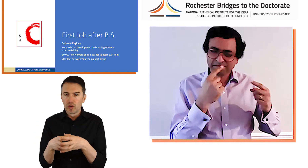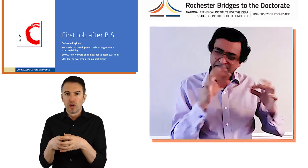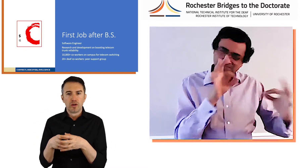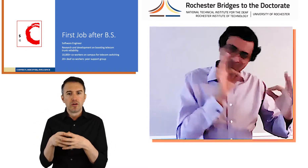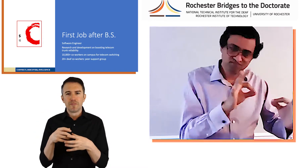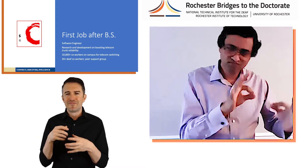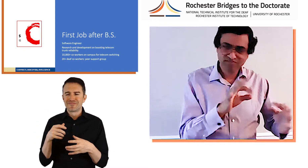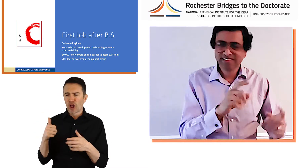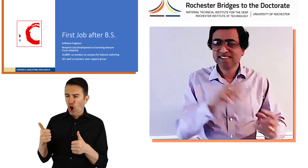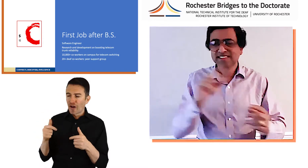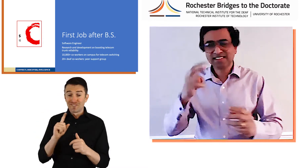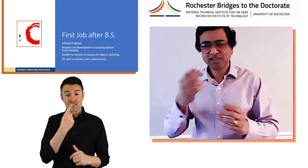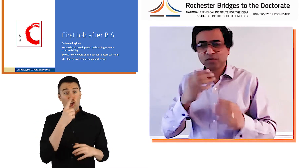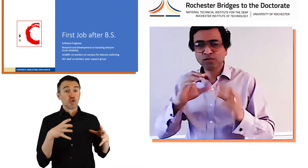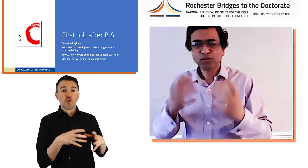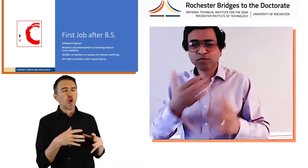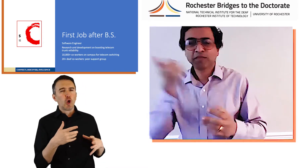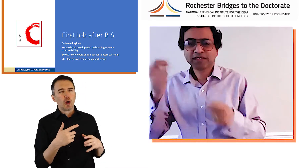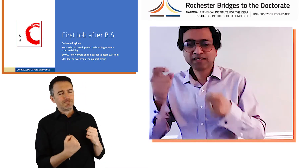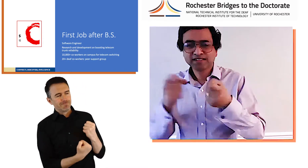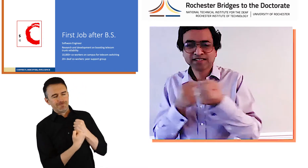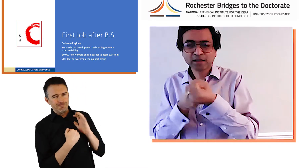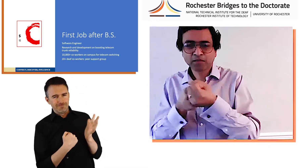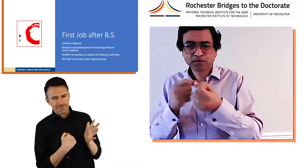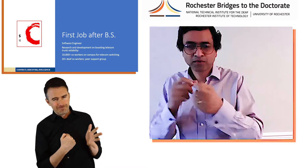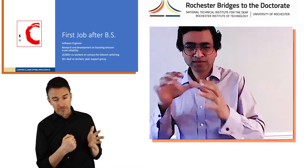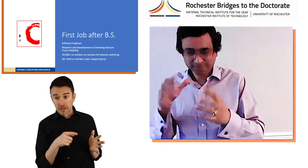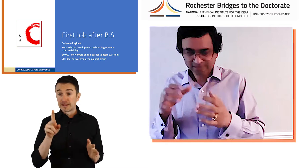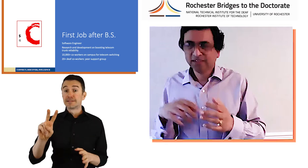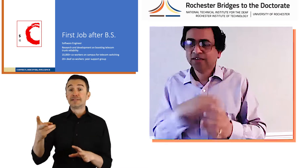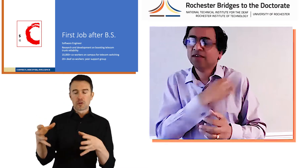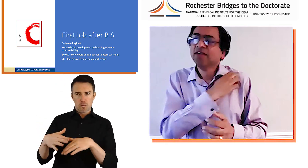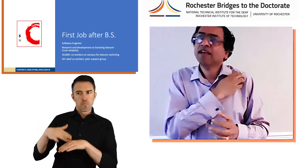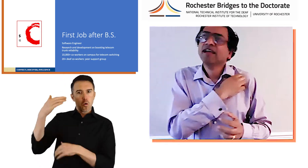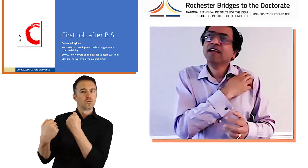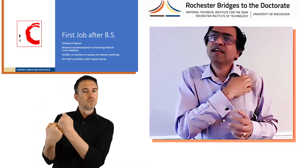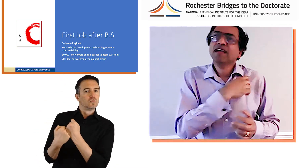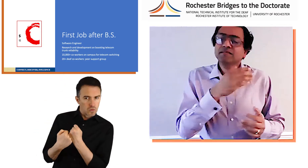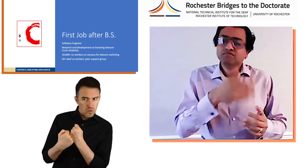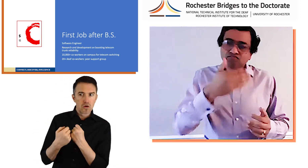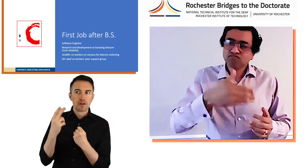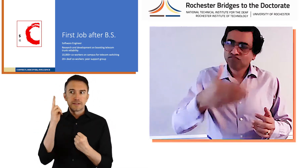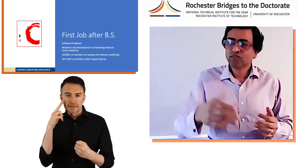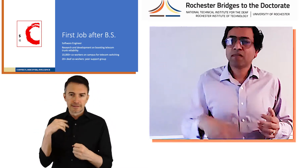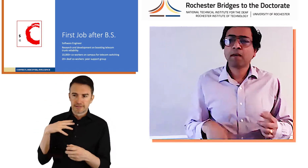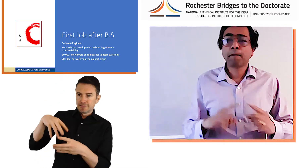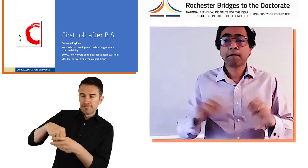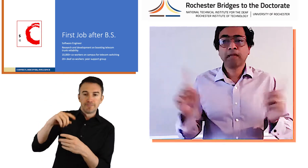So, it was nice to have that system and network of support and to not be the only deaf person in the company.